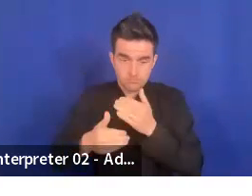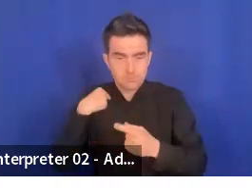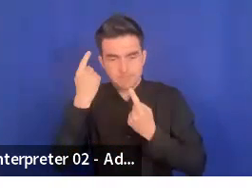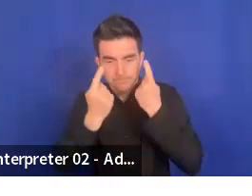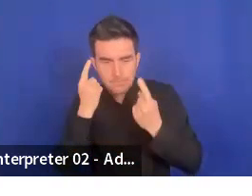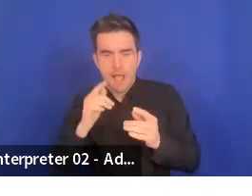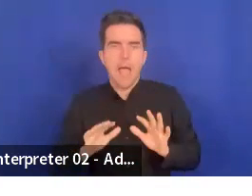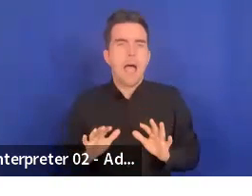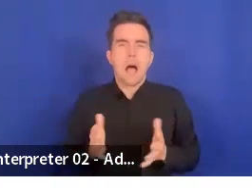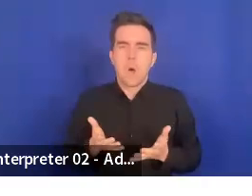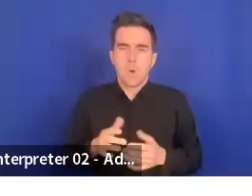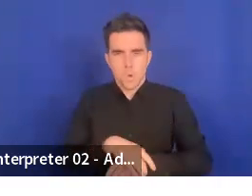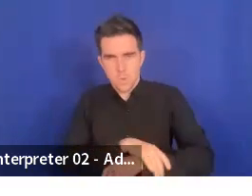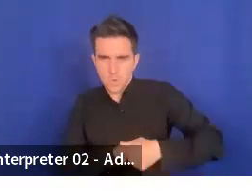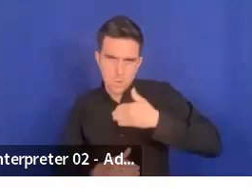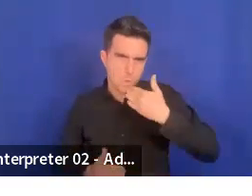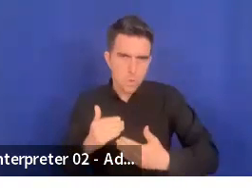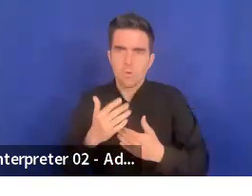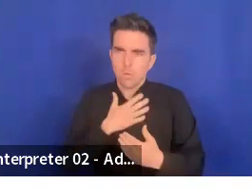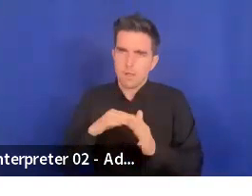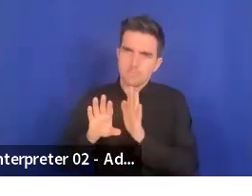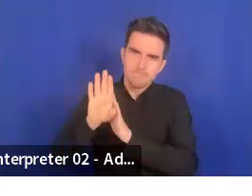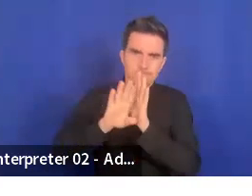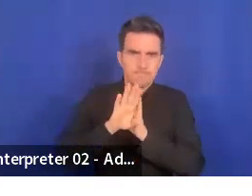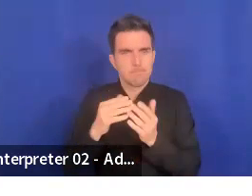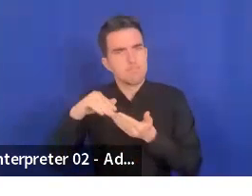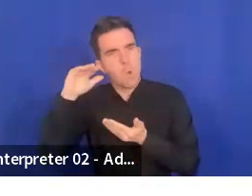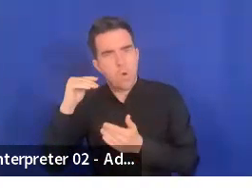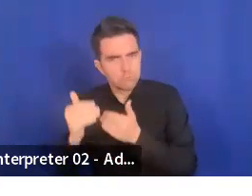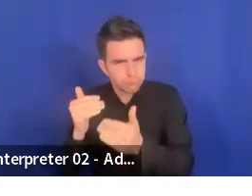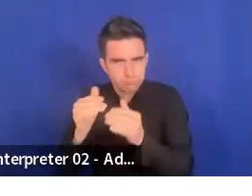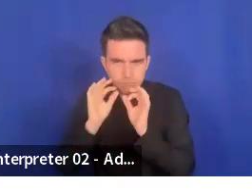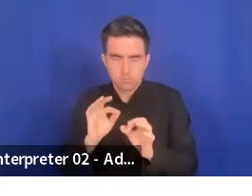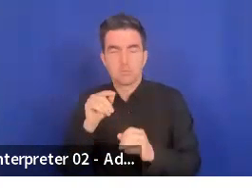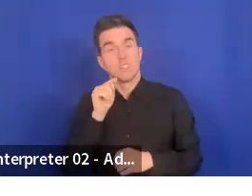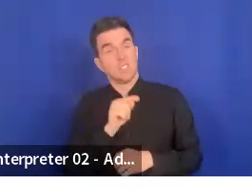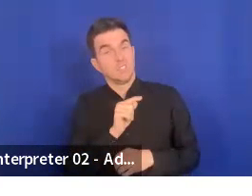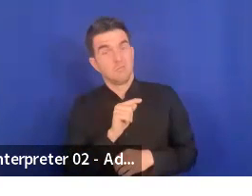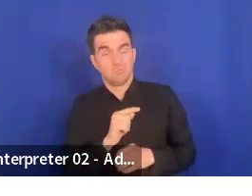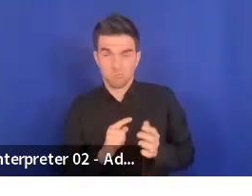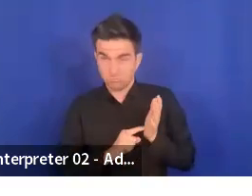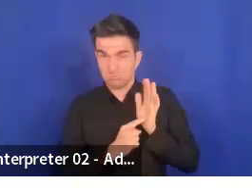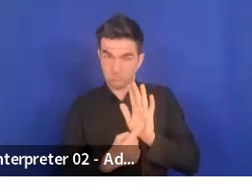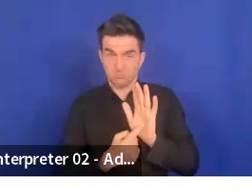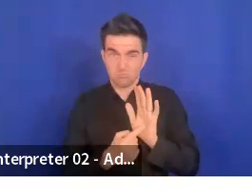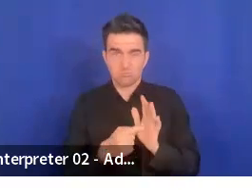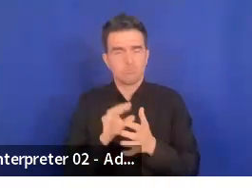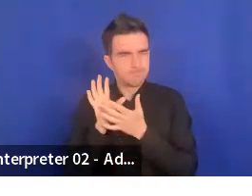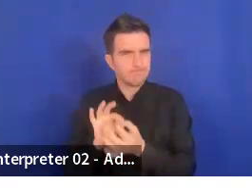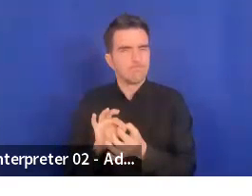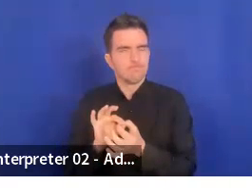And then there is this piece on universal health coverage and health security, which